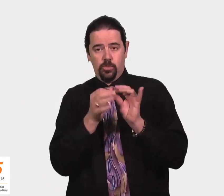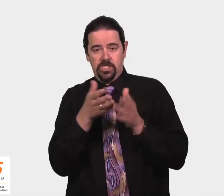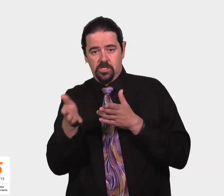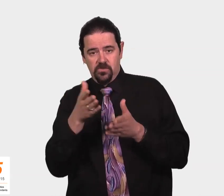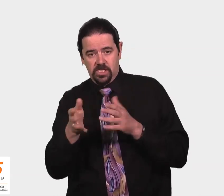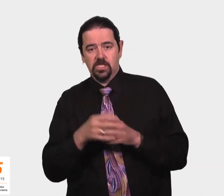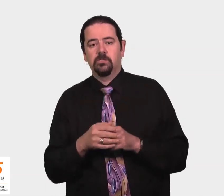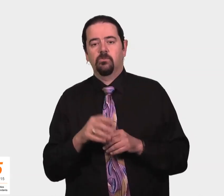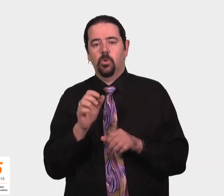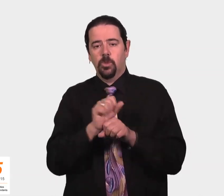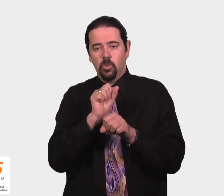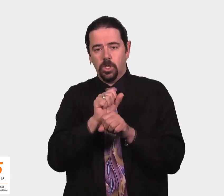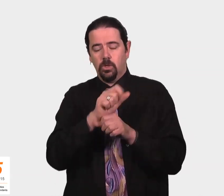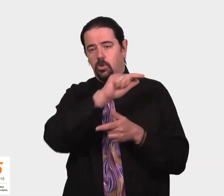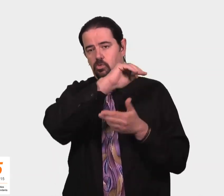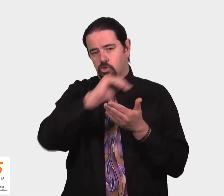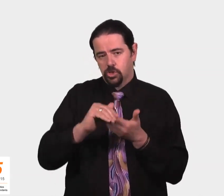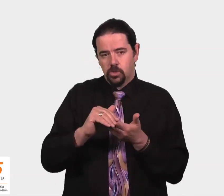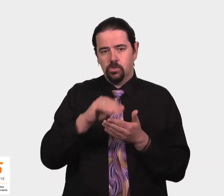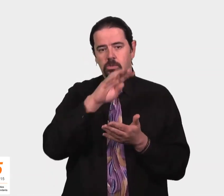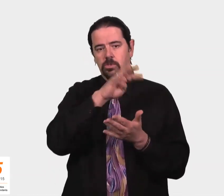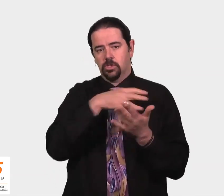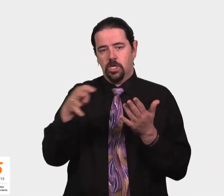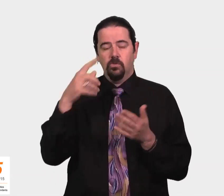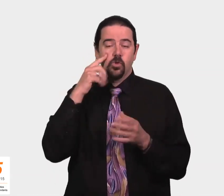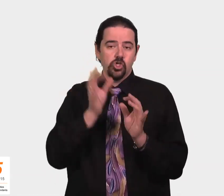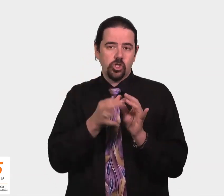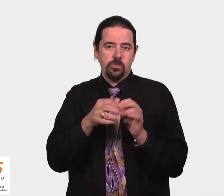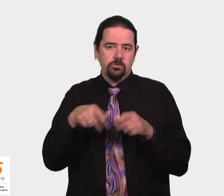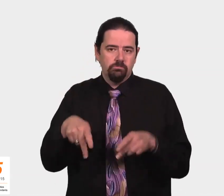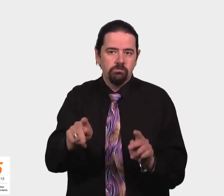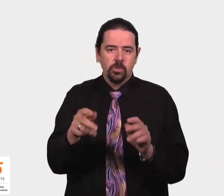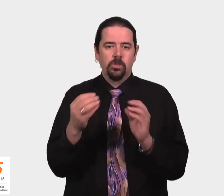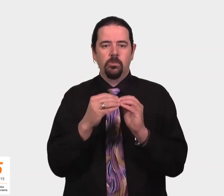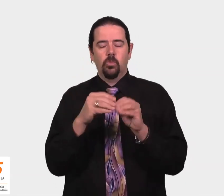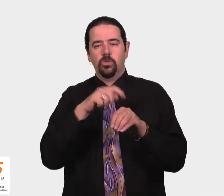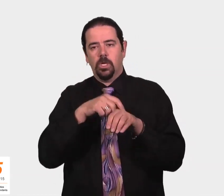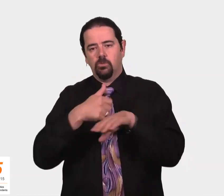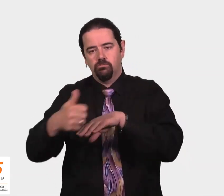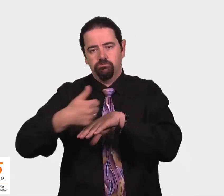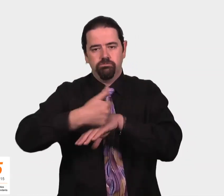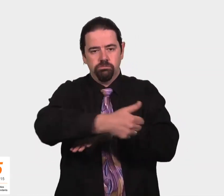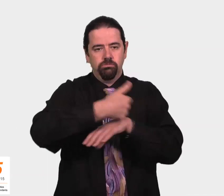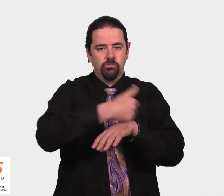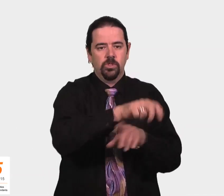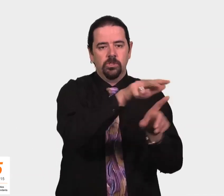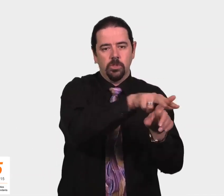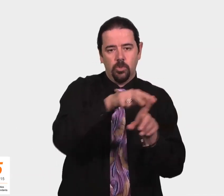The Ontario Interpreting Services will be working with a reduced schedule for interpreters to allow more time for interpreters